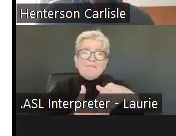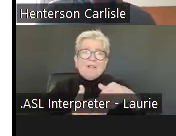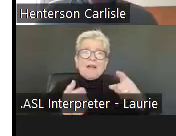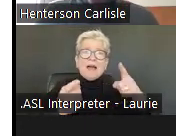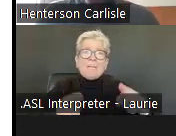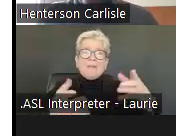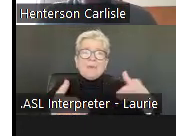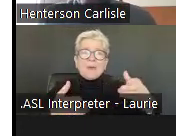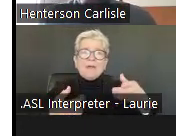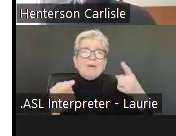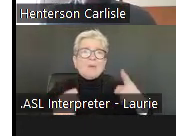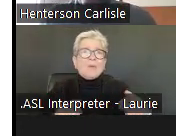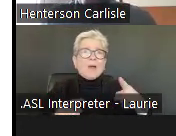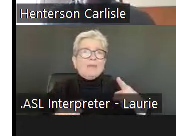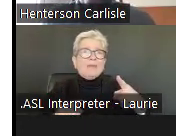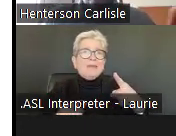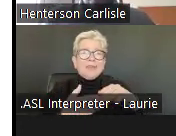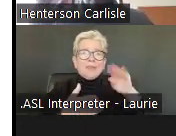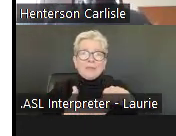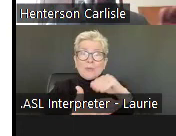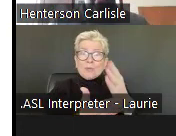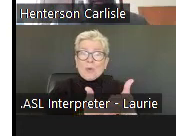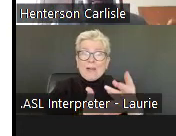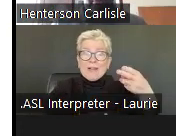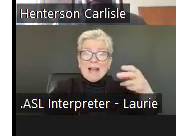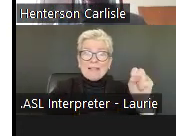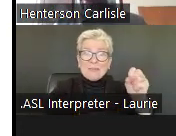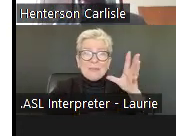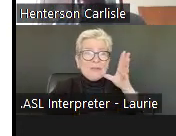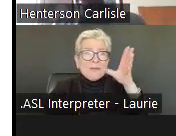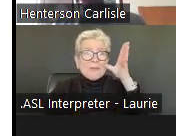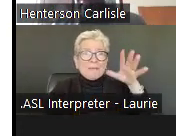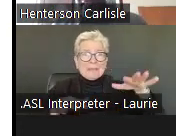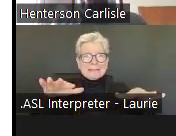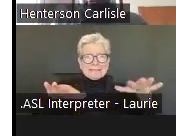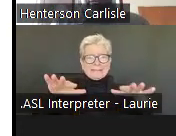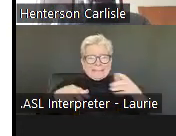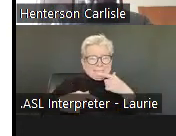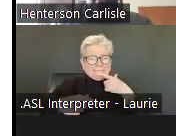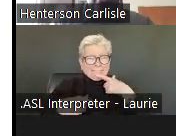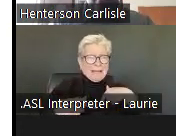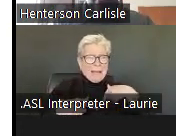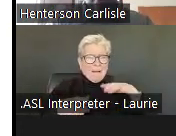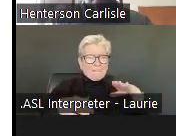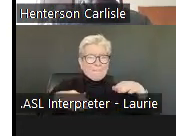know how to because there's that ideal, that balance of Independence, but also the idea